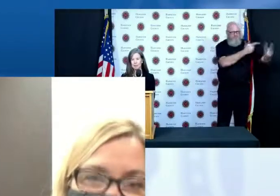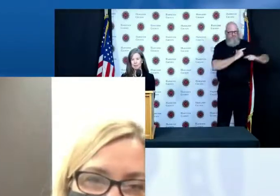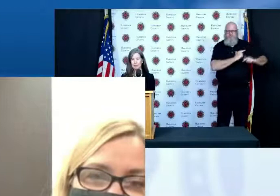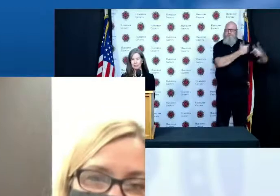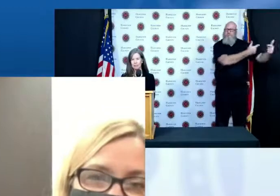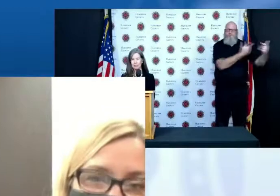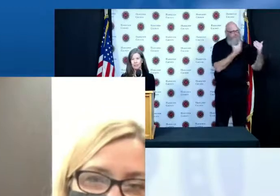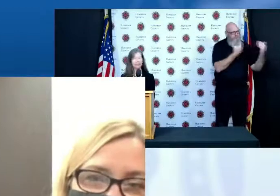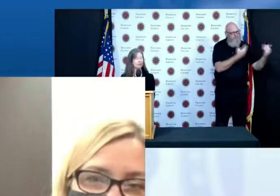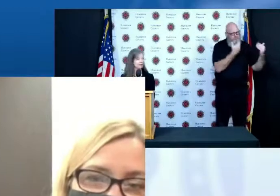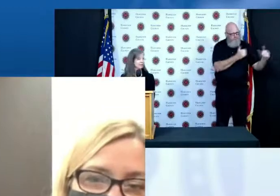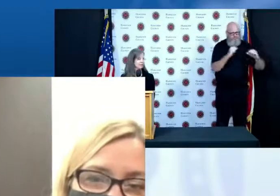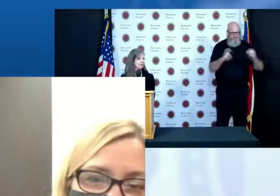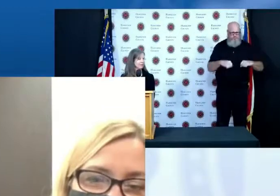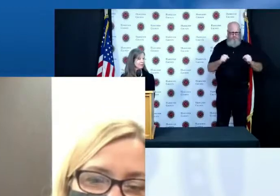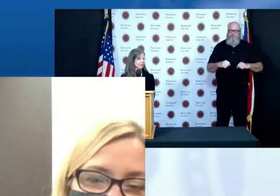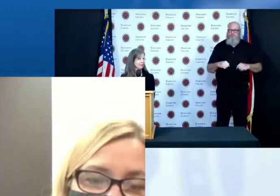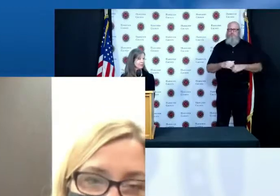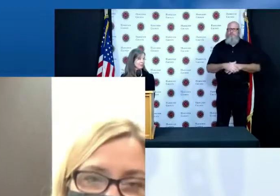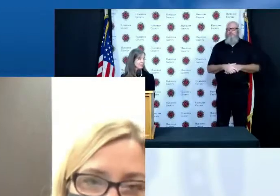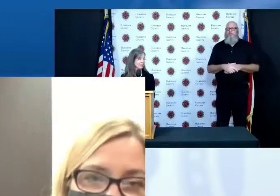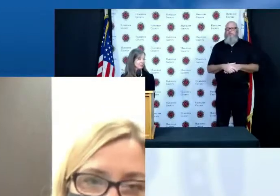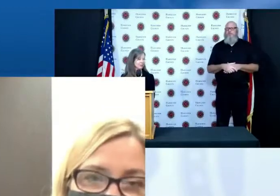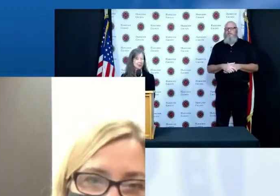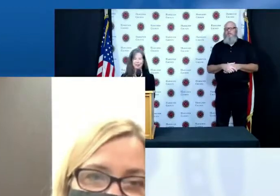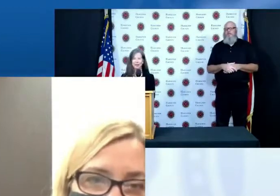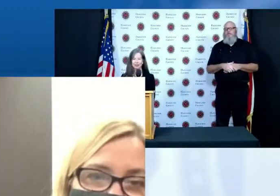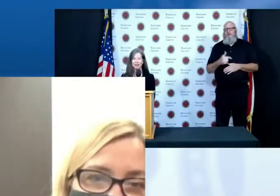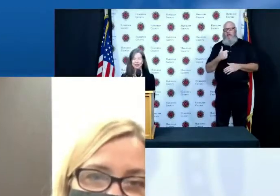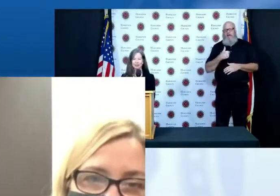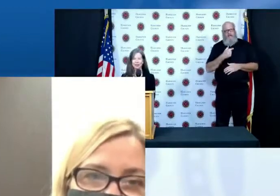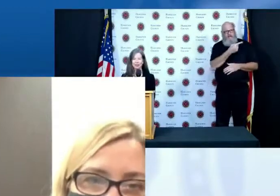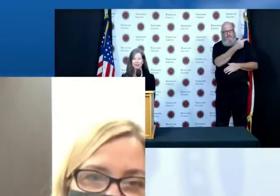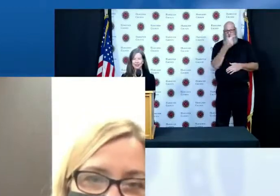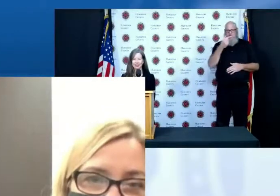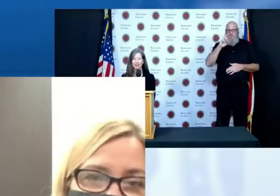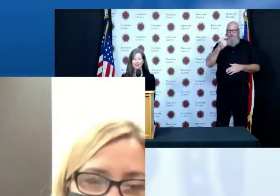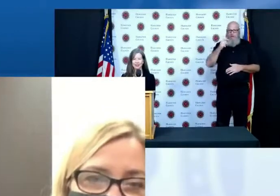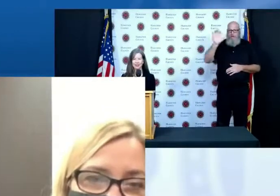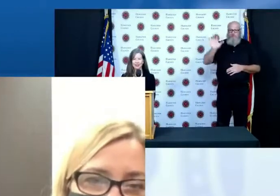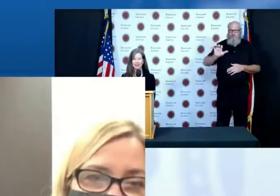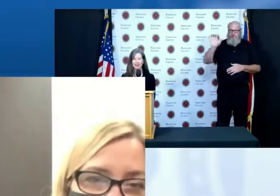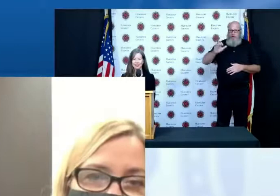of the help he gave us early on so we're really pleased to work with his staff on this